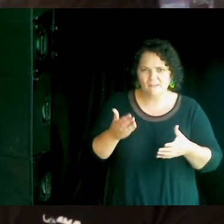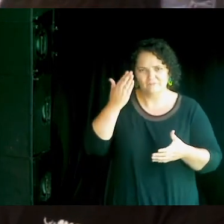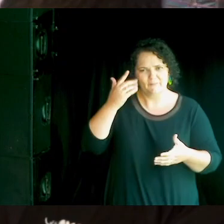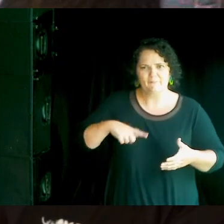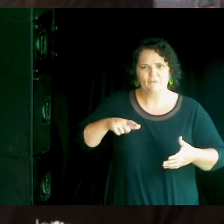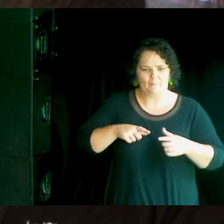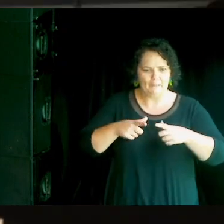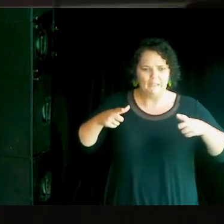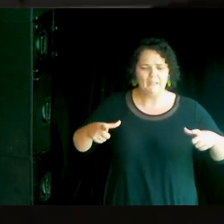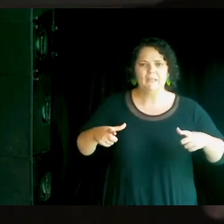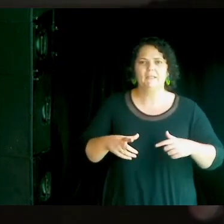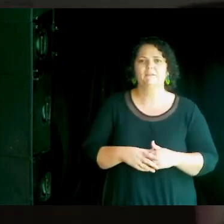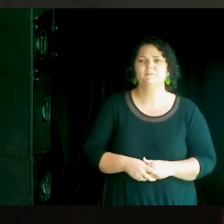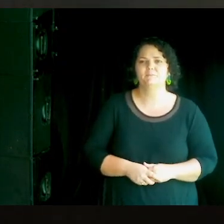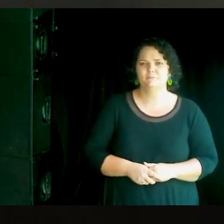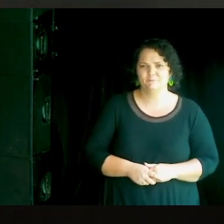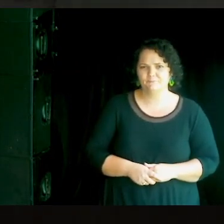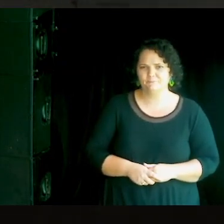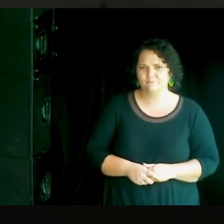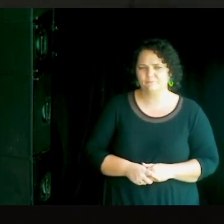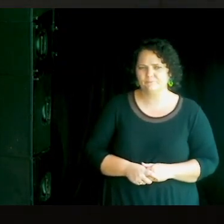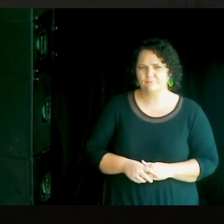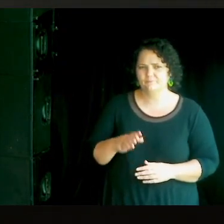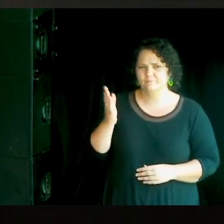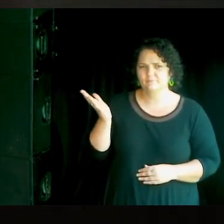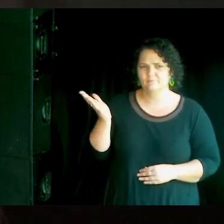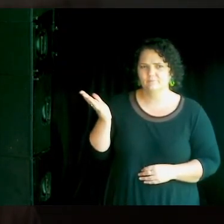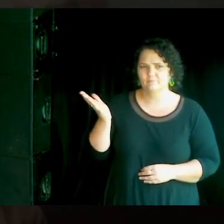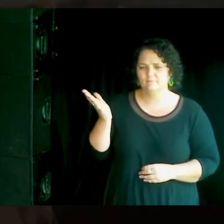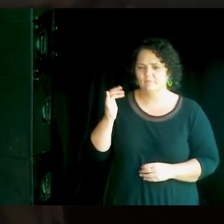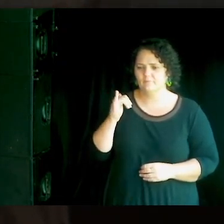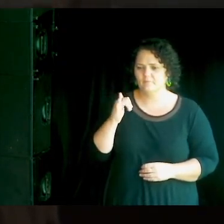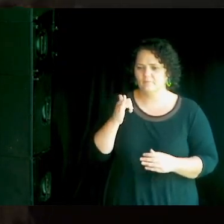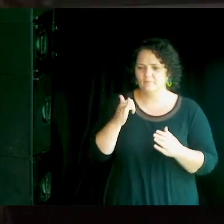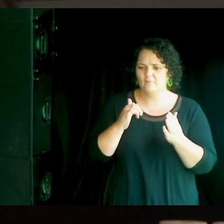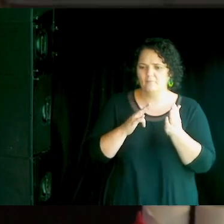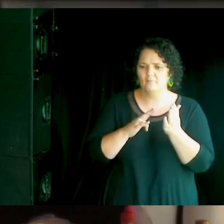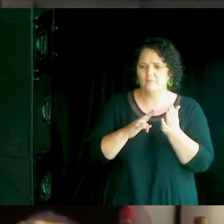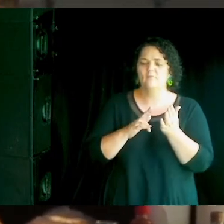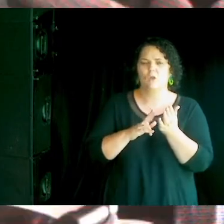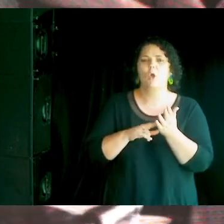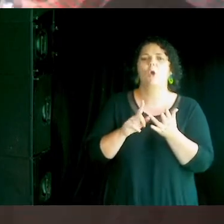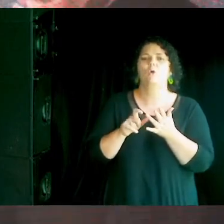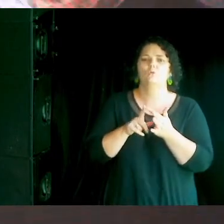so I blanch a noodle here okay that might work so now the laksa is ready